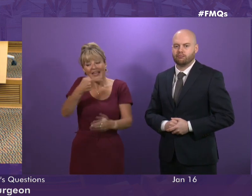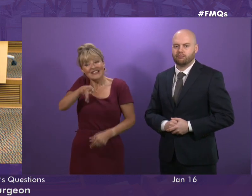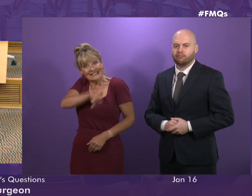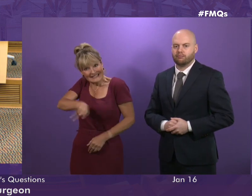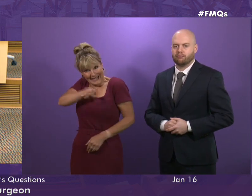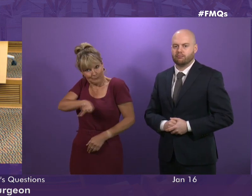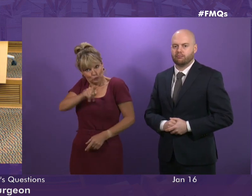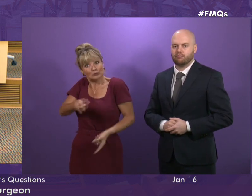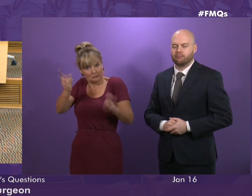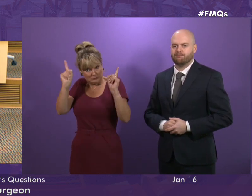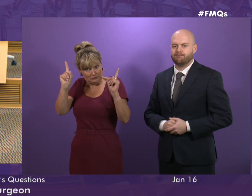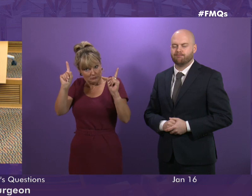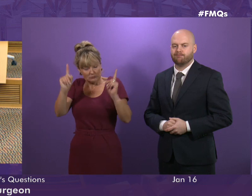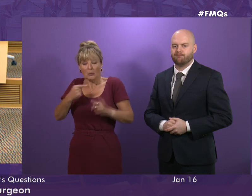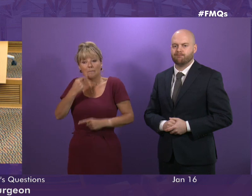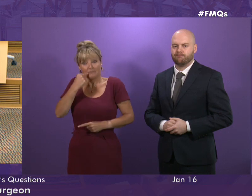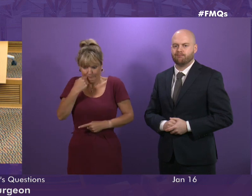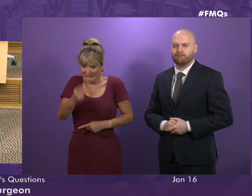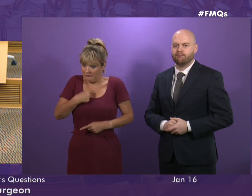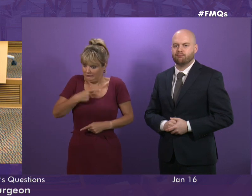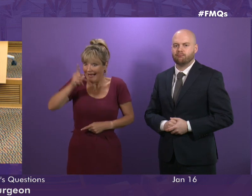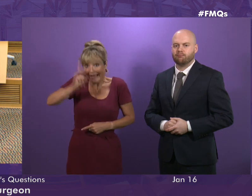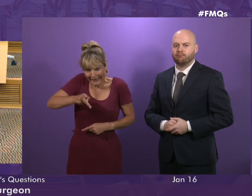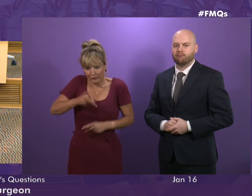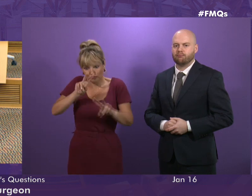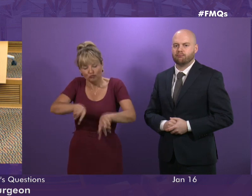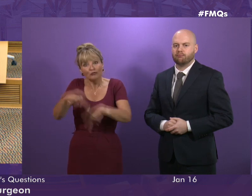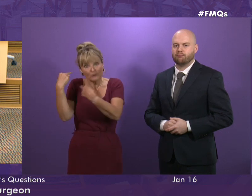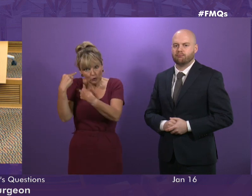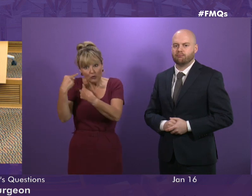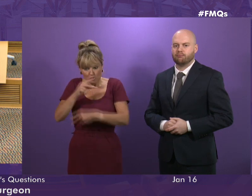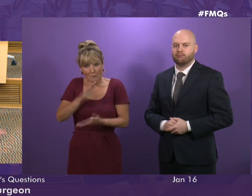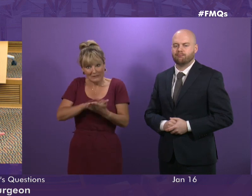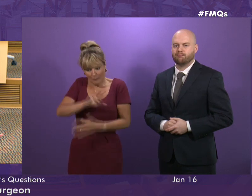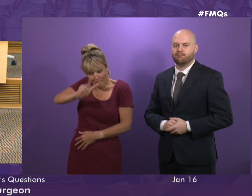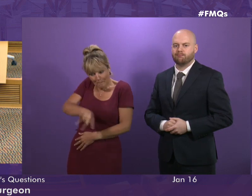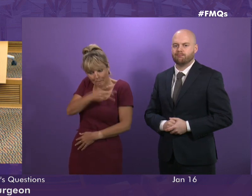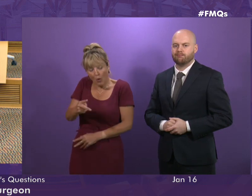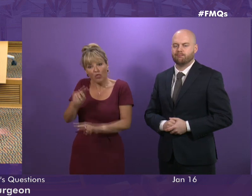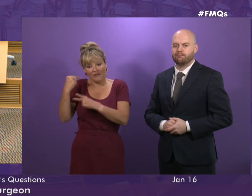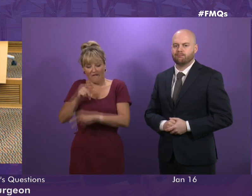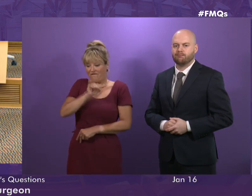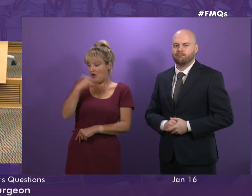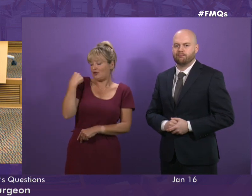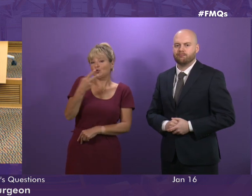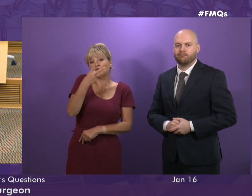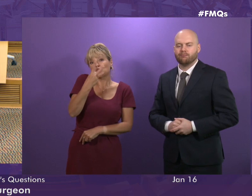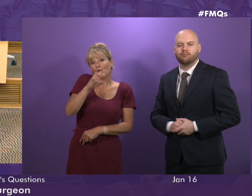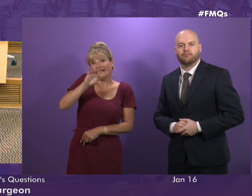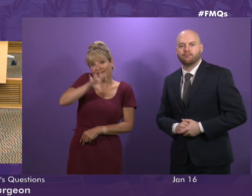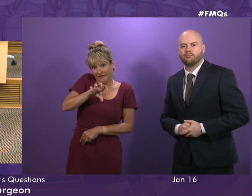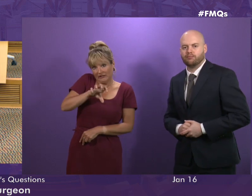the review of the senior phase that the Deputy First Minister has instructed will also be